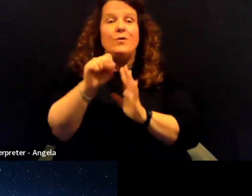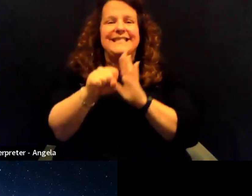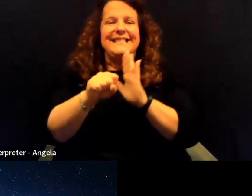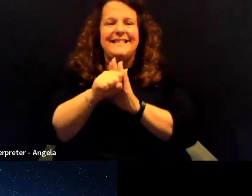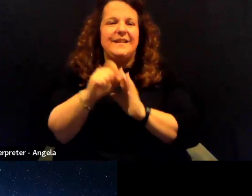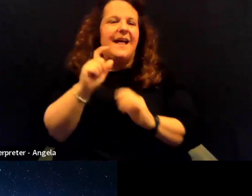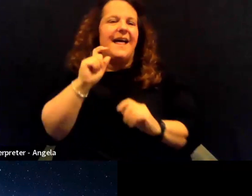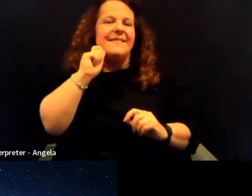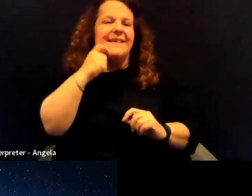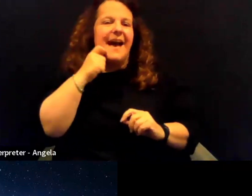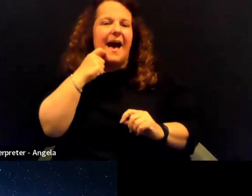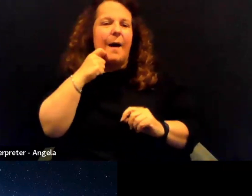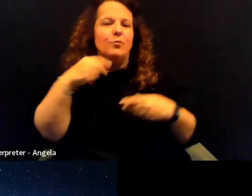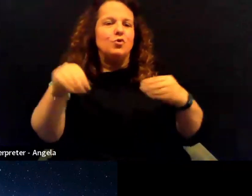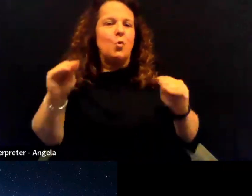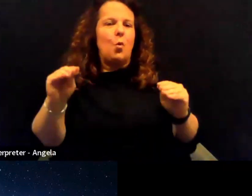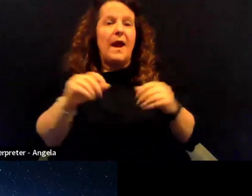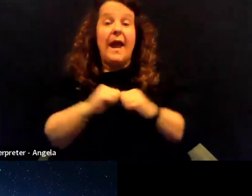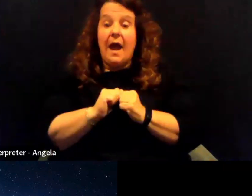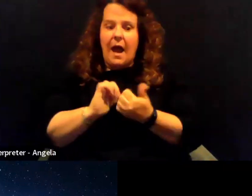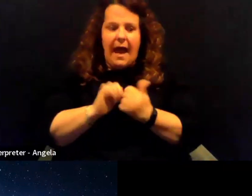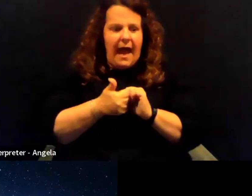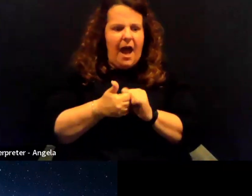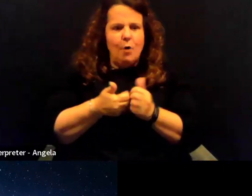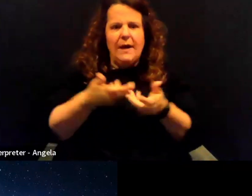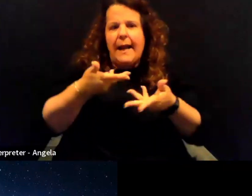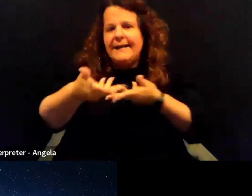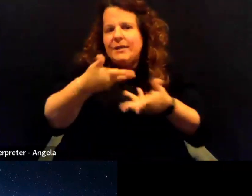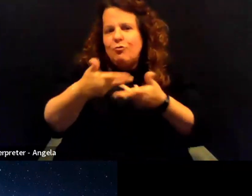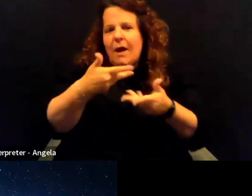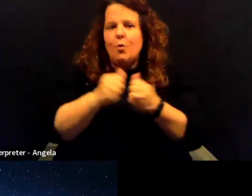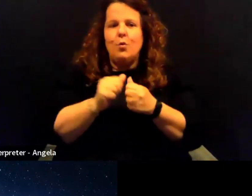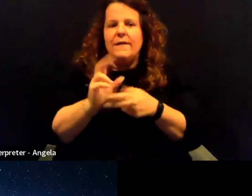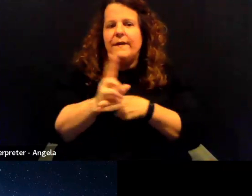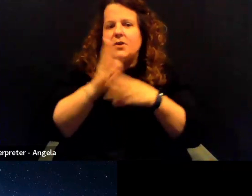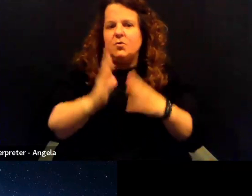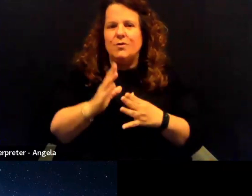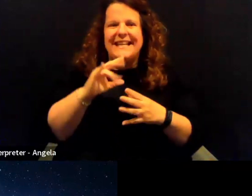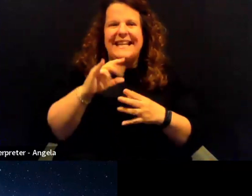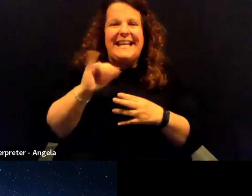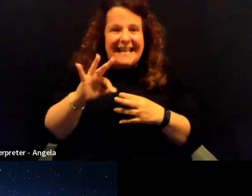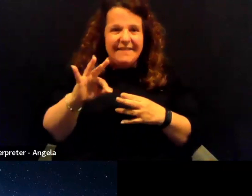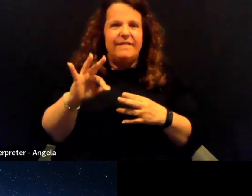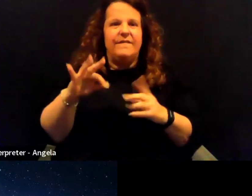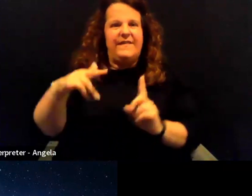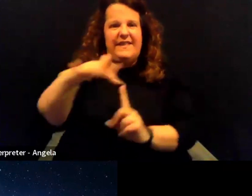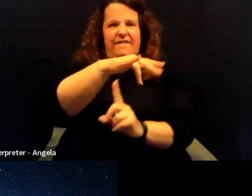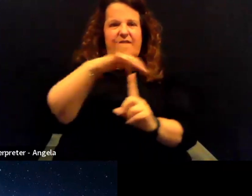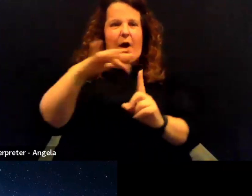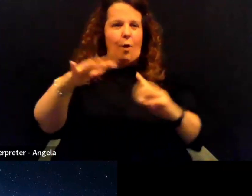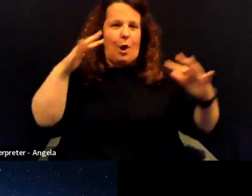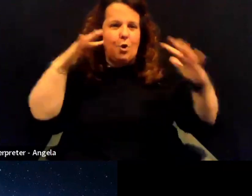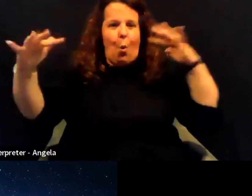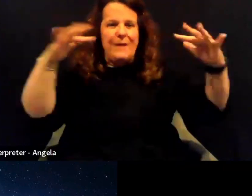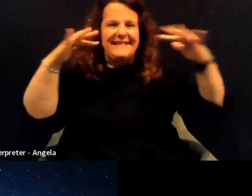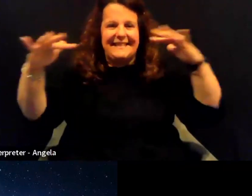use to interact with customers in environments that are noisy or that have background noise? And thank you again for this event.